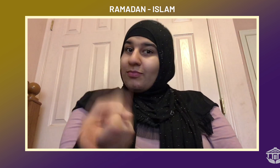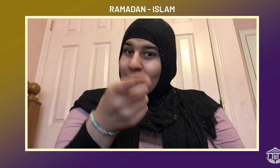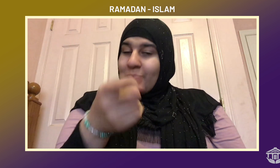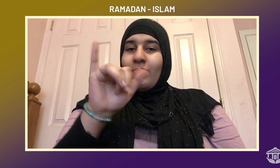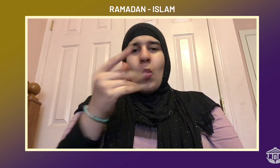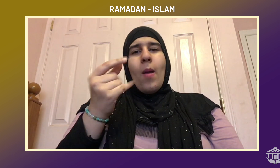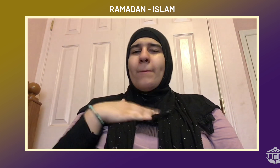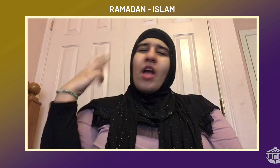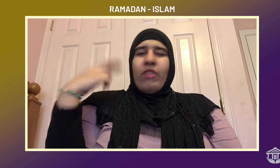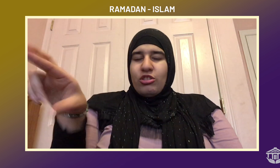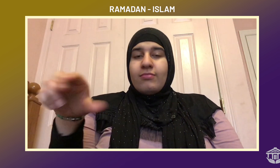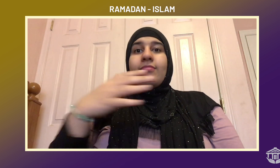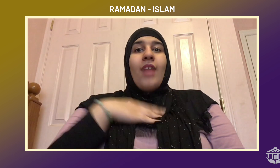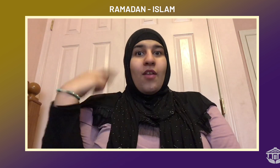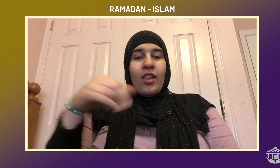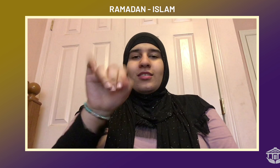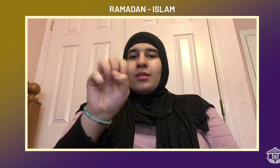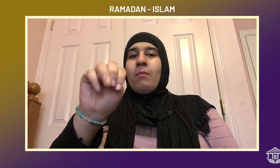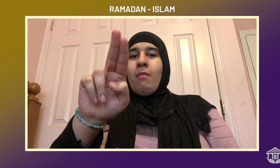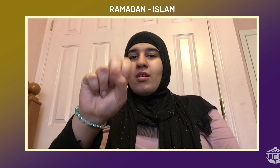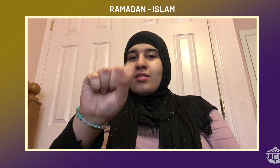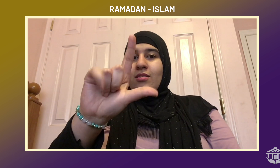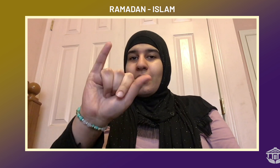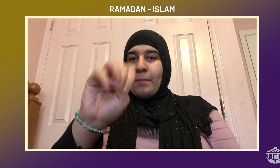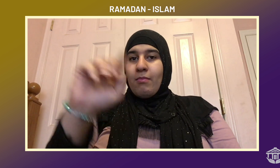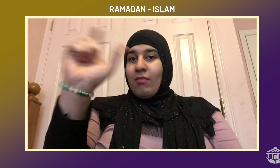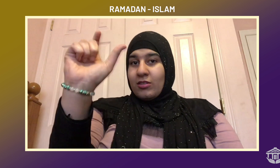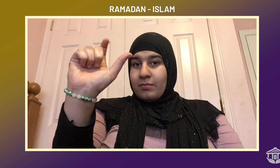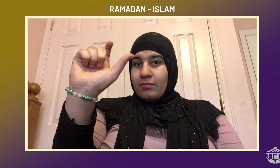First of all I should tell you that I am Muslim. This means that my religion